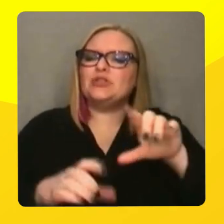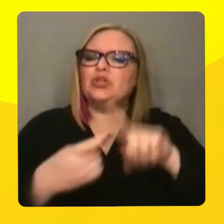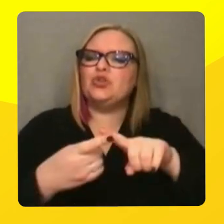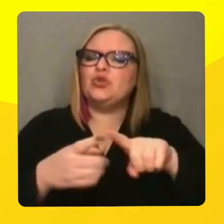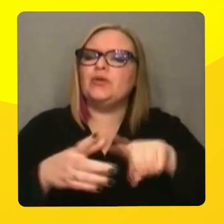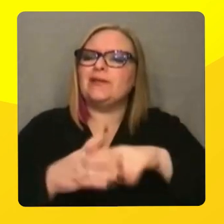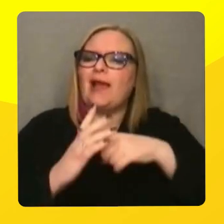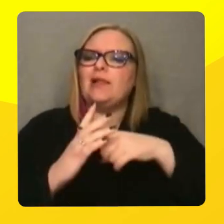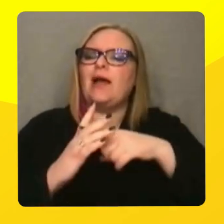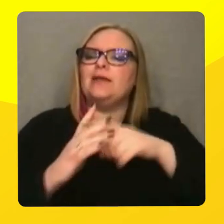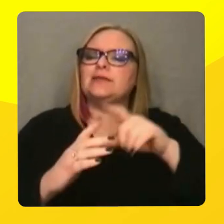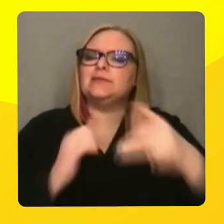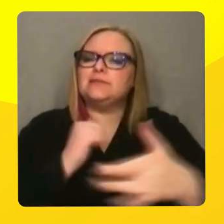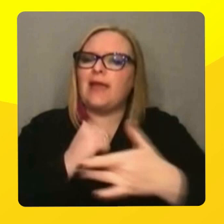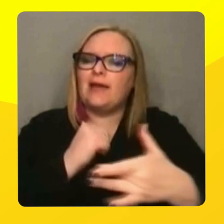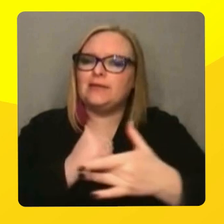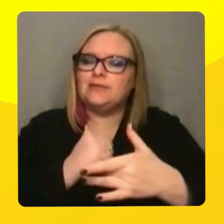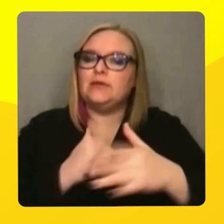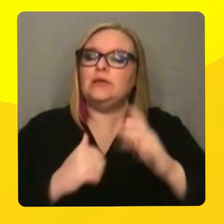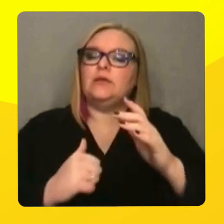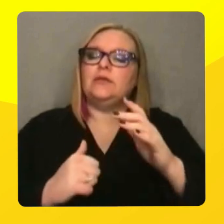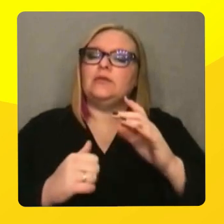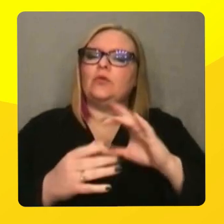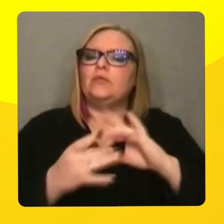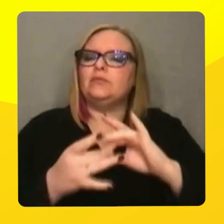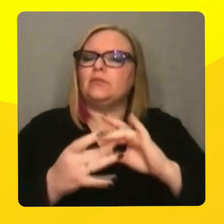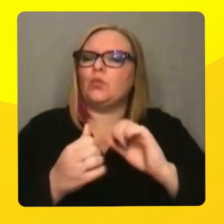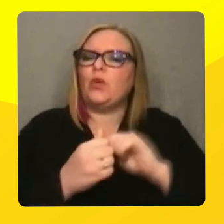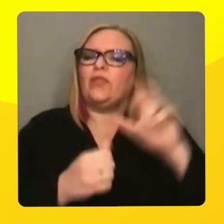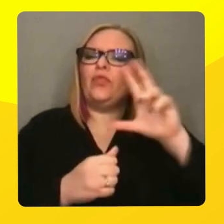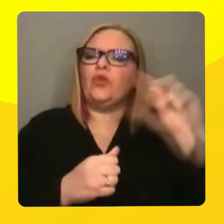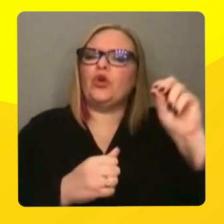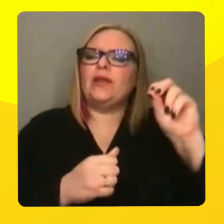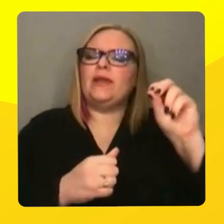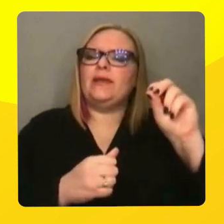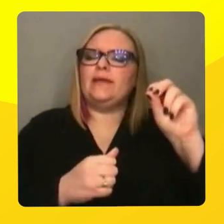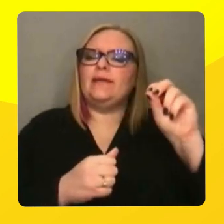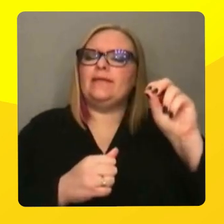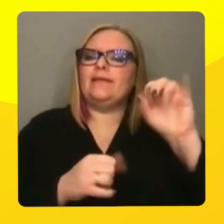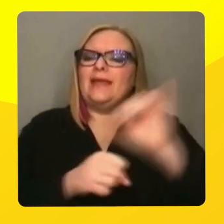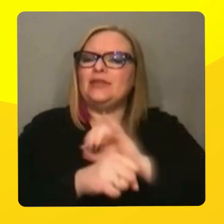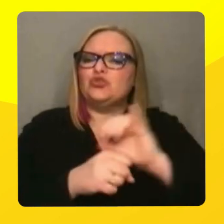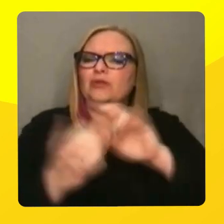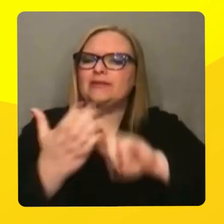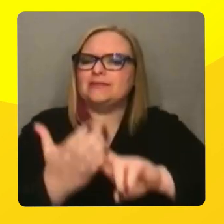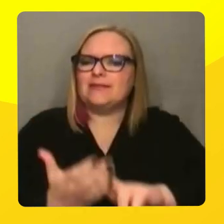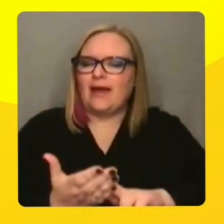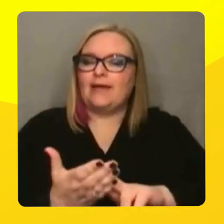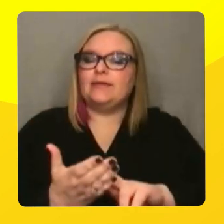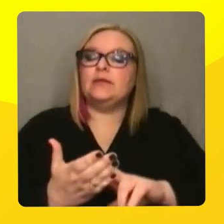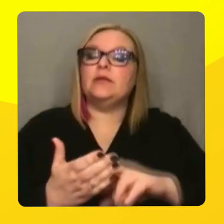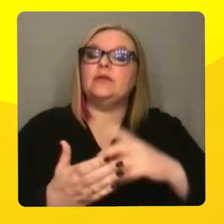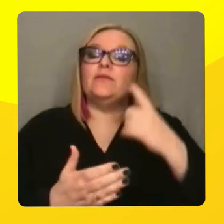alongside our 30 plus industry signatories. For today's session and for this session particularly,